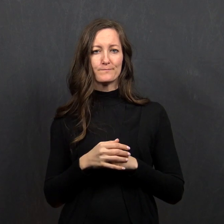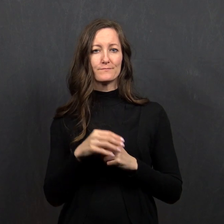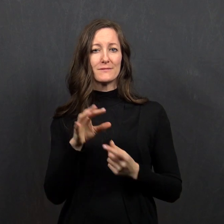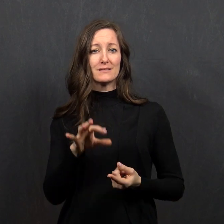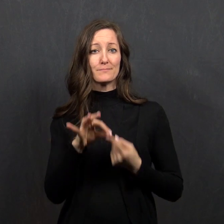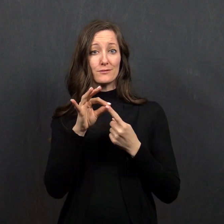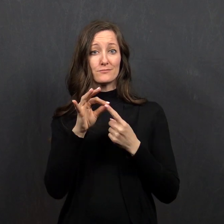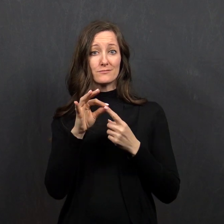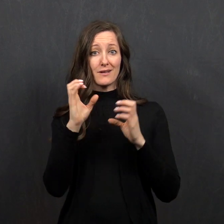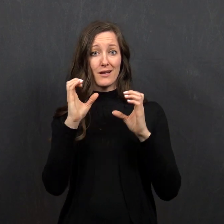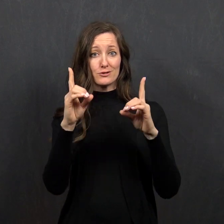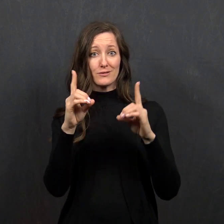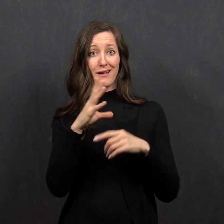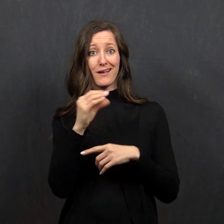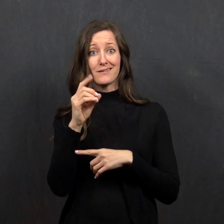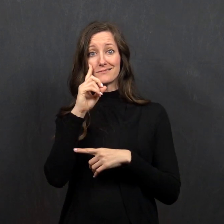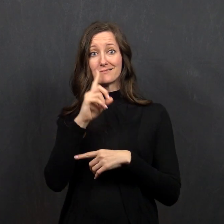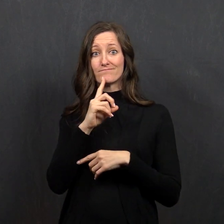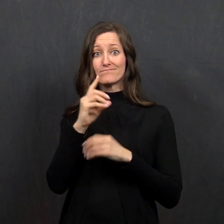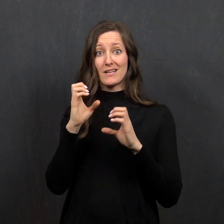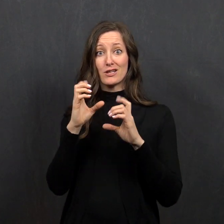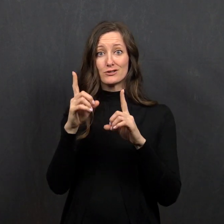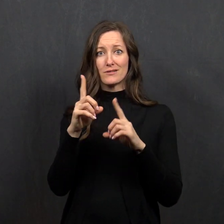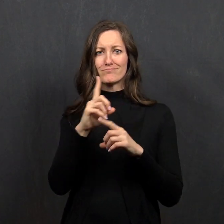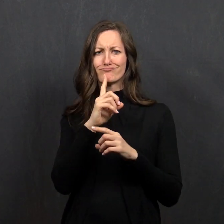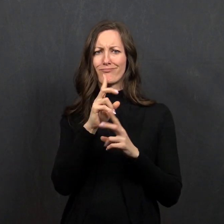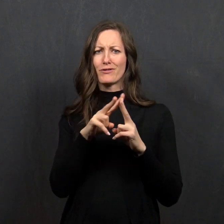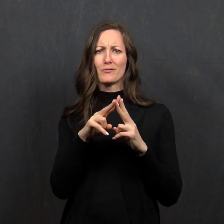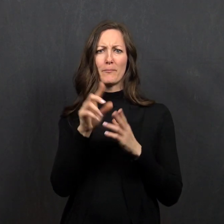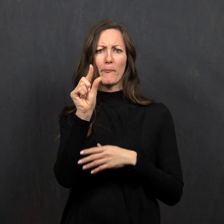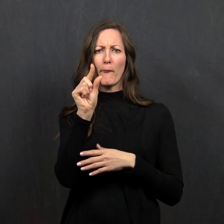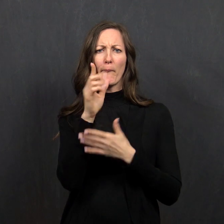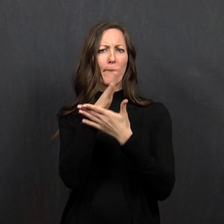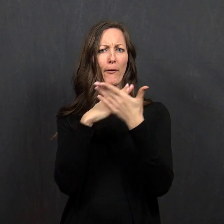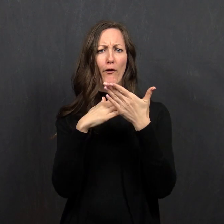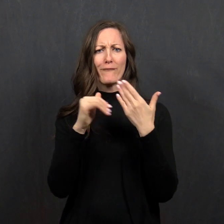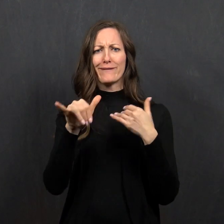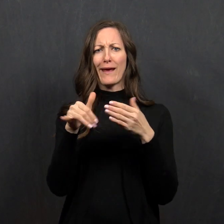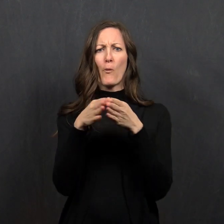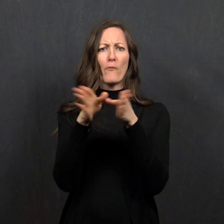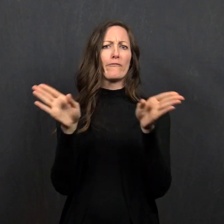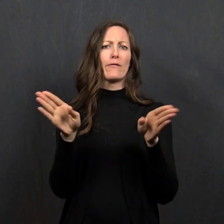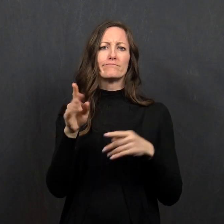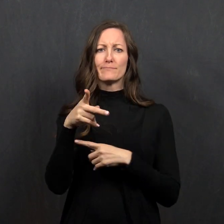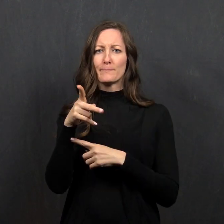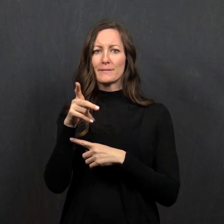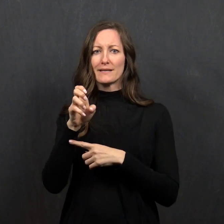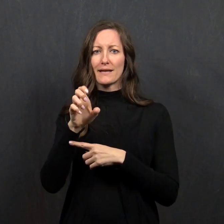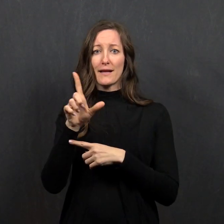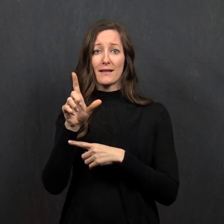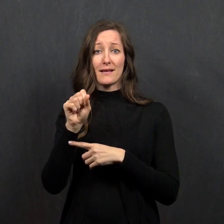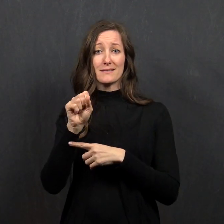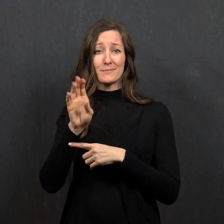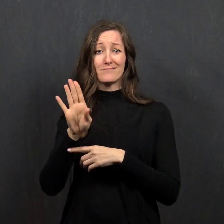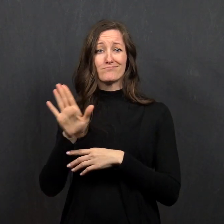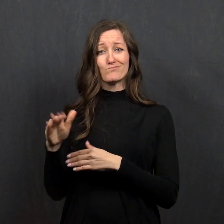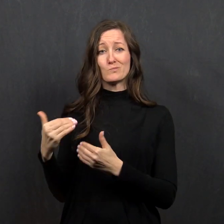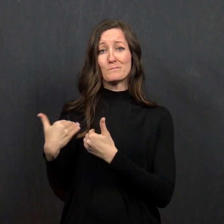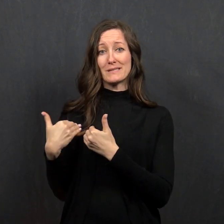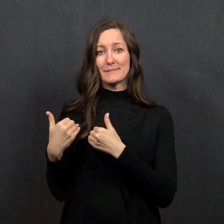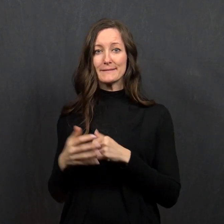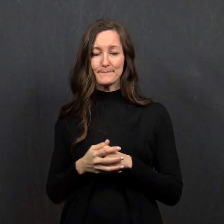Special education and deaf education is a very small part of a very big job that PELSB must do.